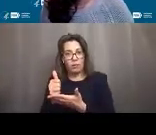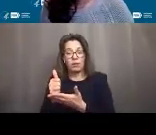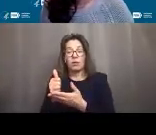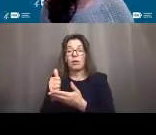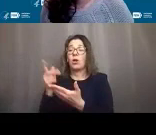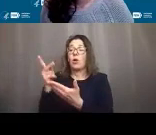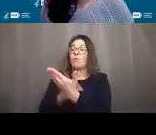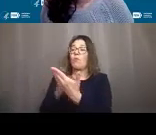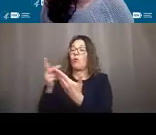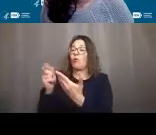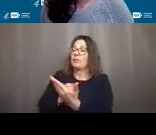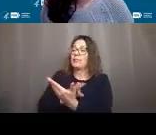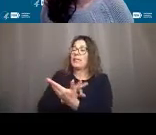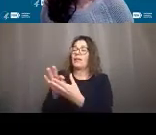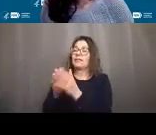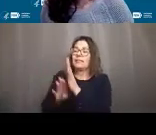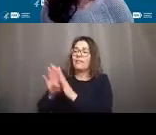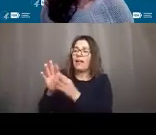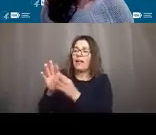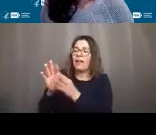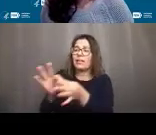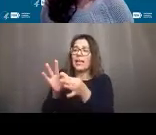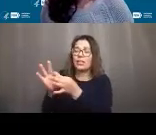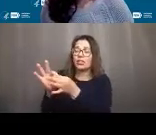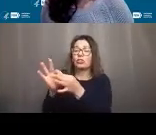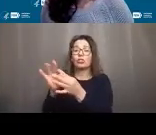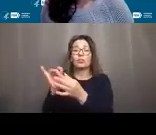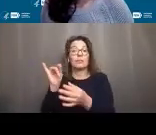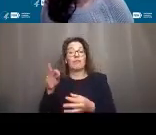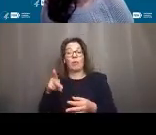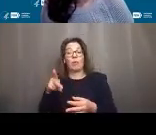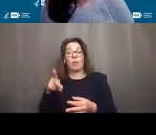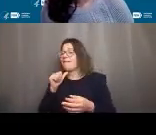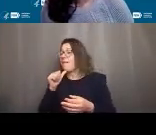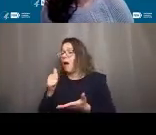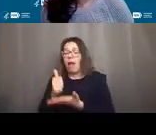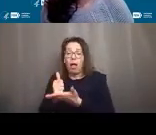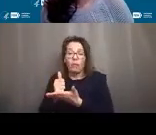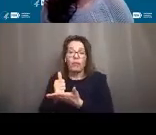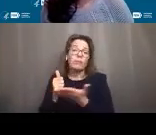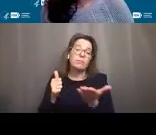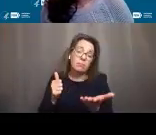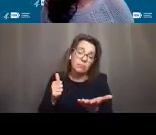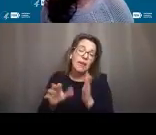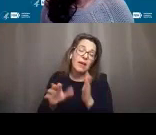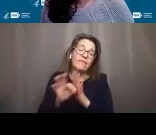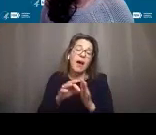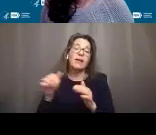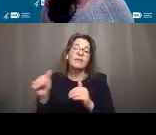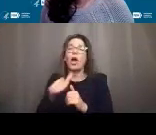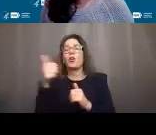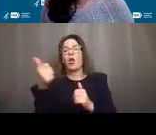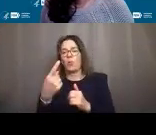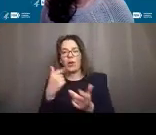The NIH is supporting early career scientists that have been impacted by COVID-19 in a number of ways.